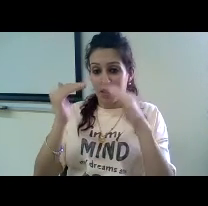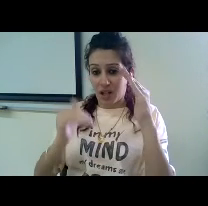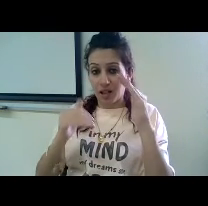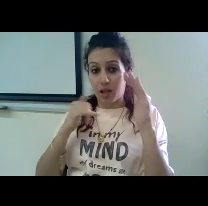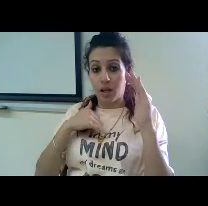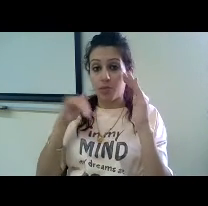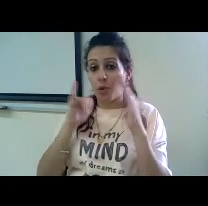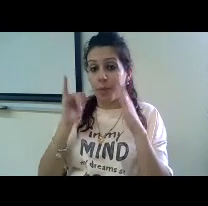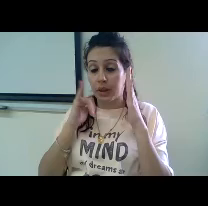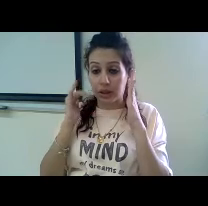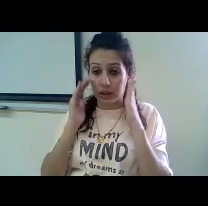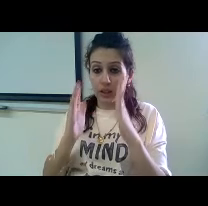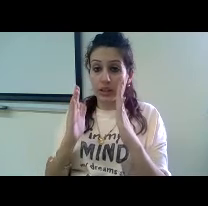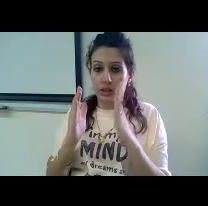And this partnership,